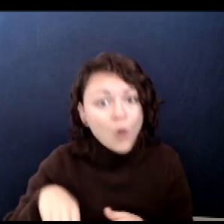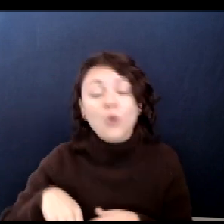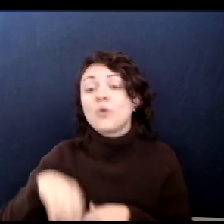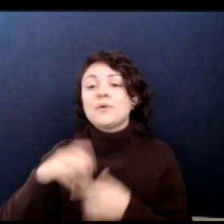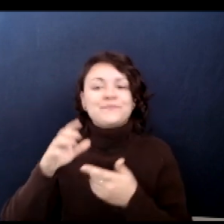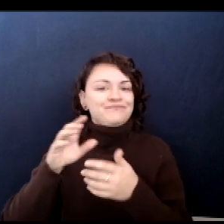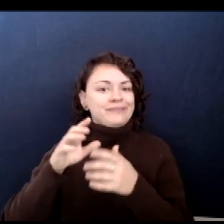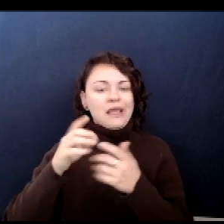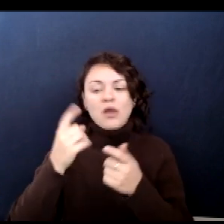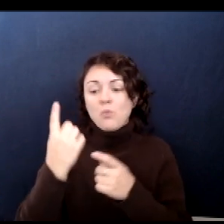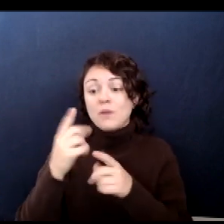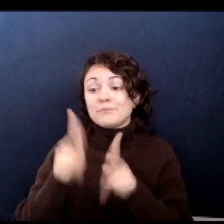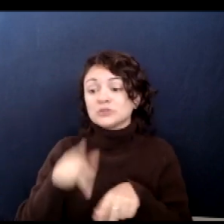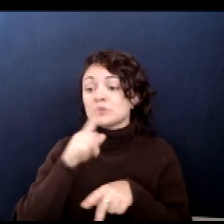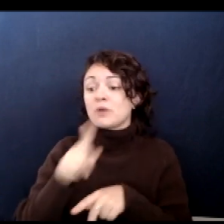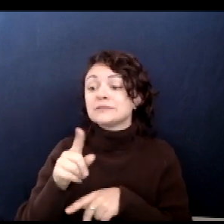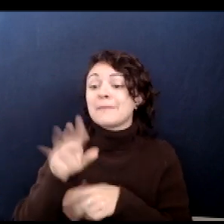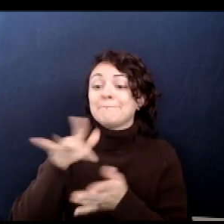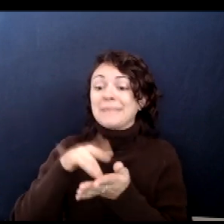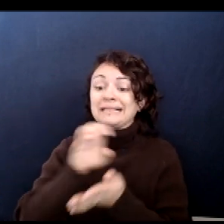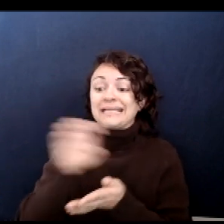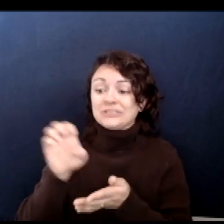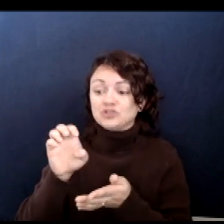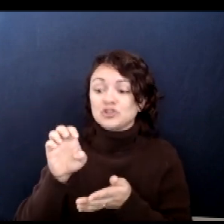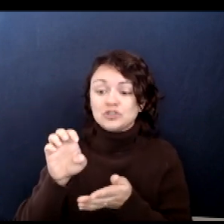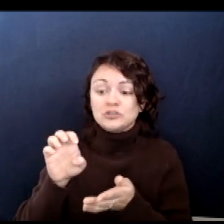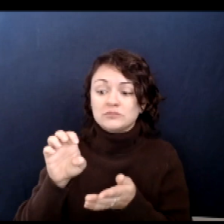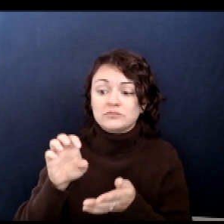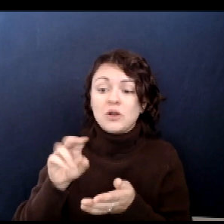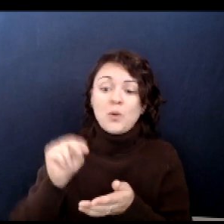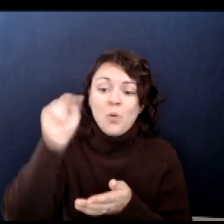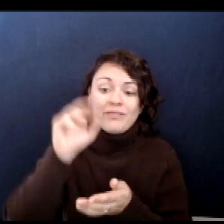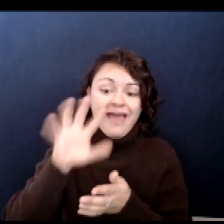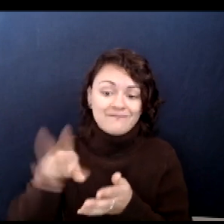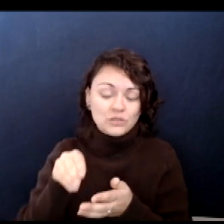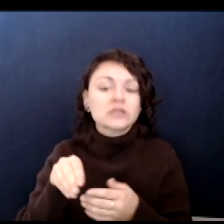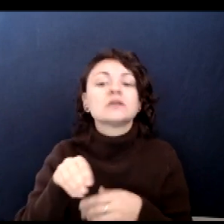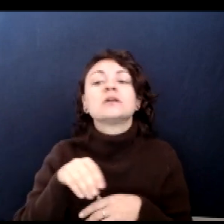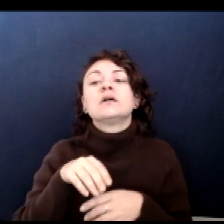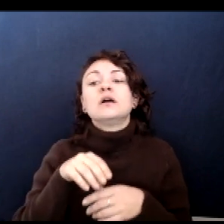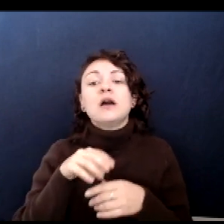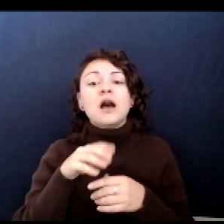North African, and six white non Hispanic. Many of them were from the greater Minnesota area.